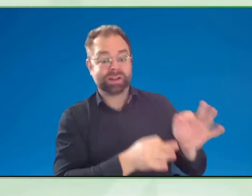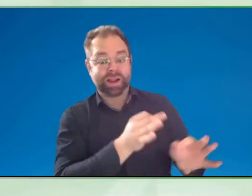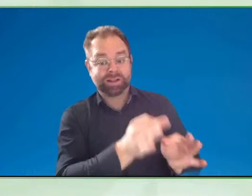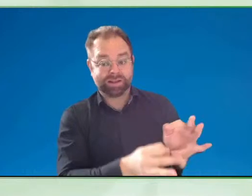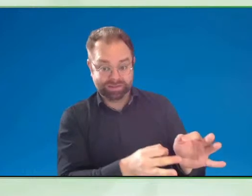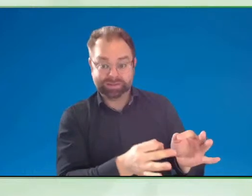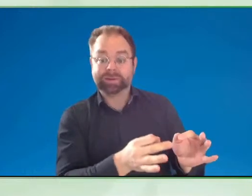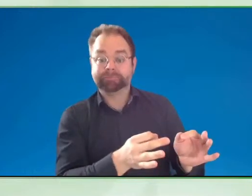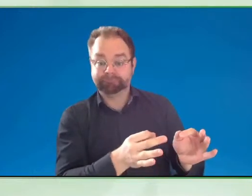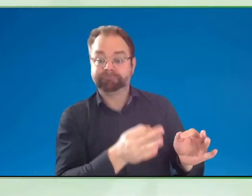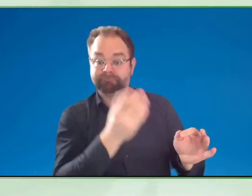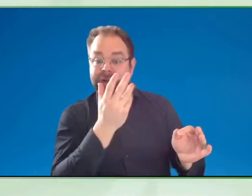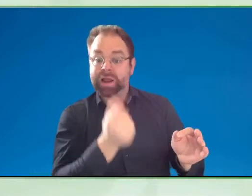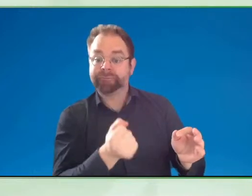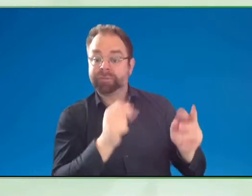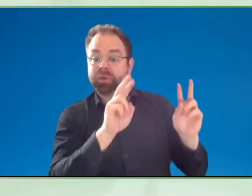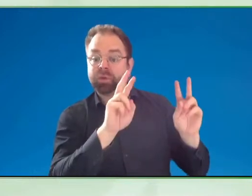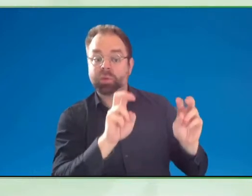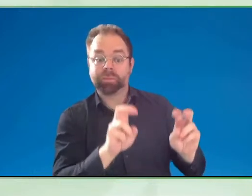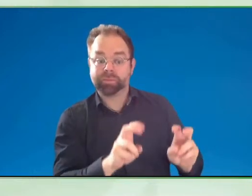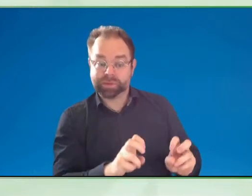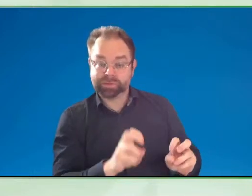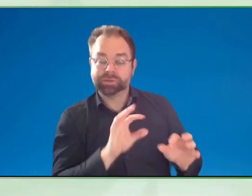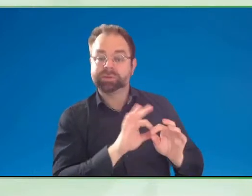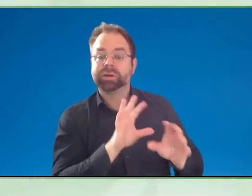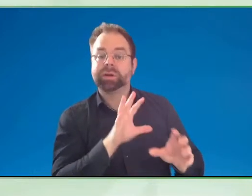The teachers concerning inclusive education.